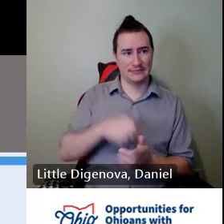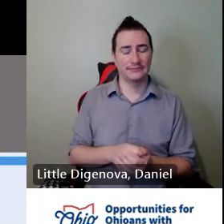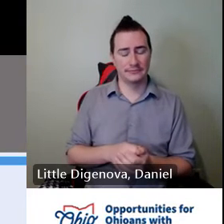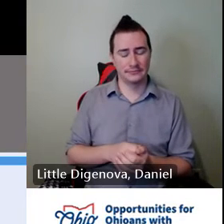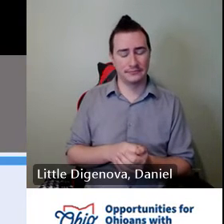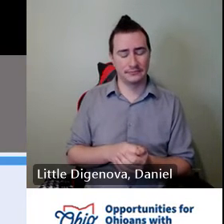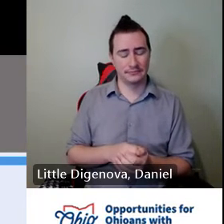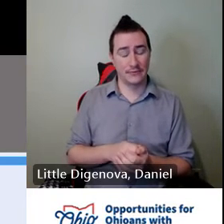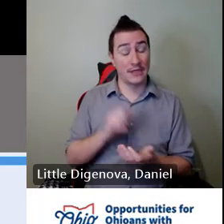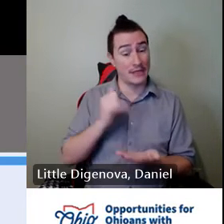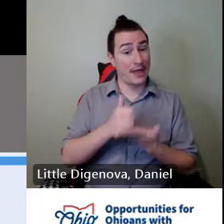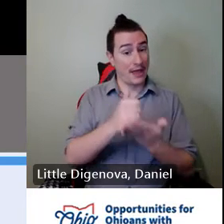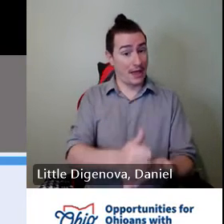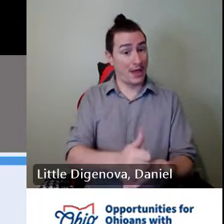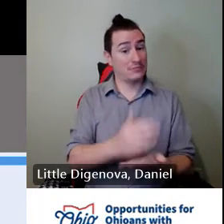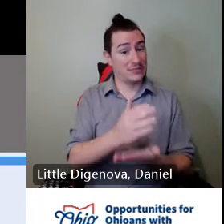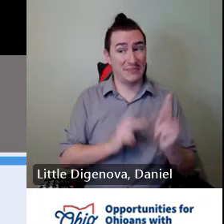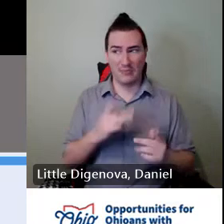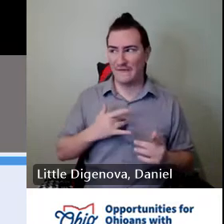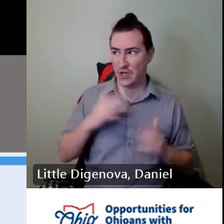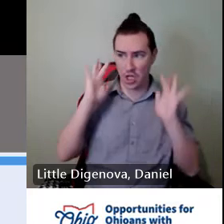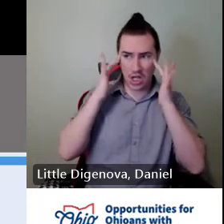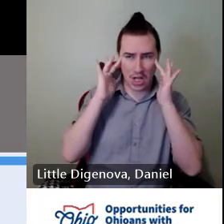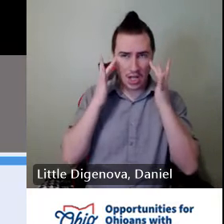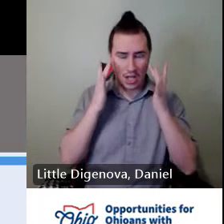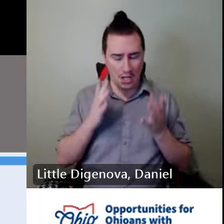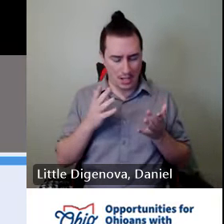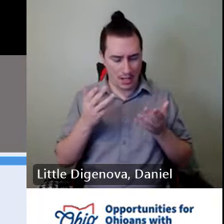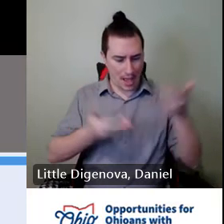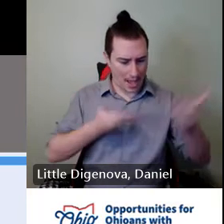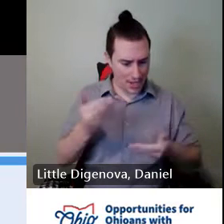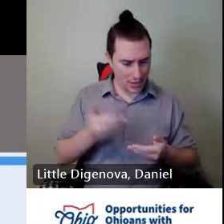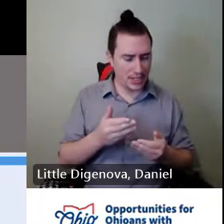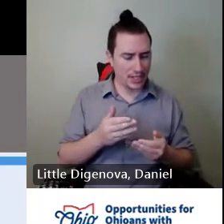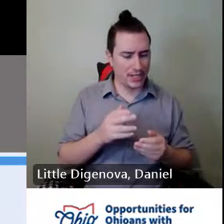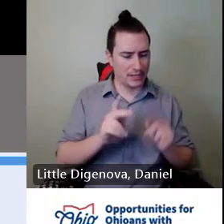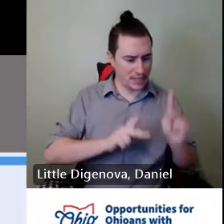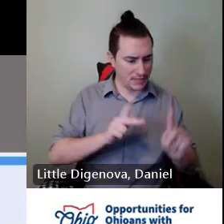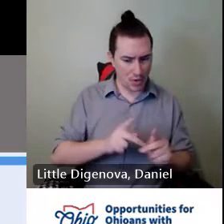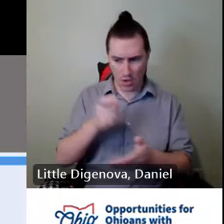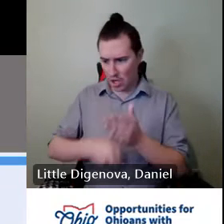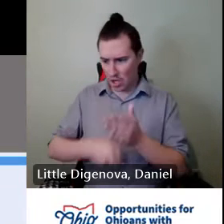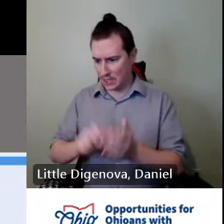supervisors have that the cost of accommodations need to come from their departments operating budget.